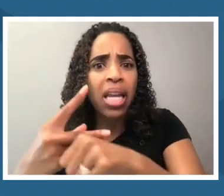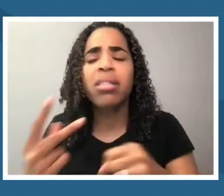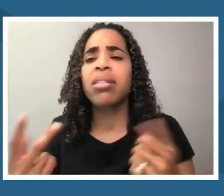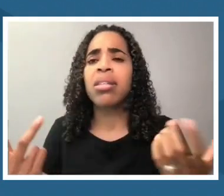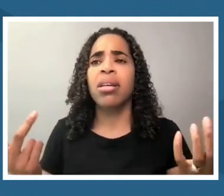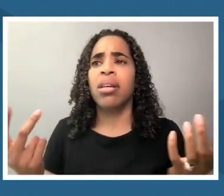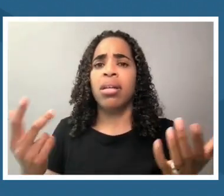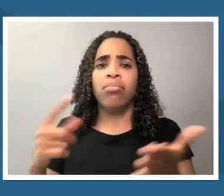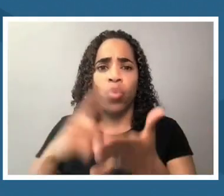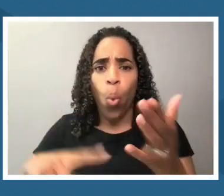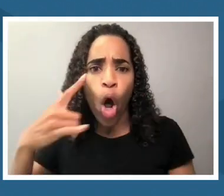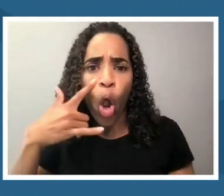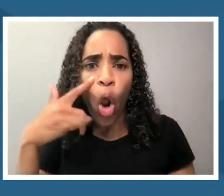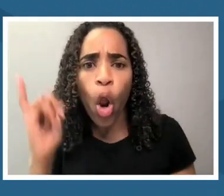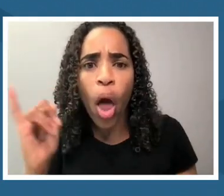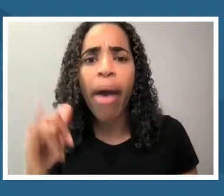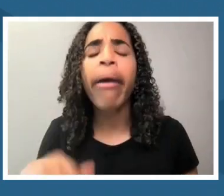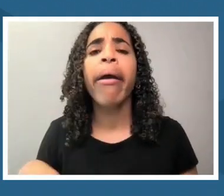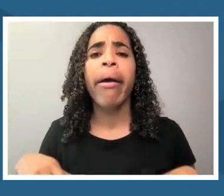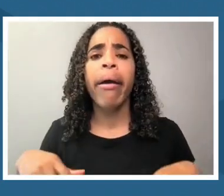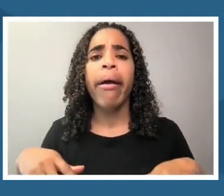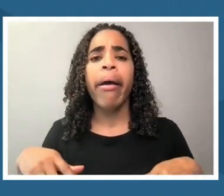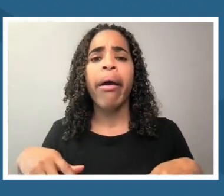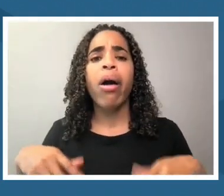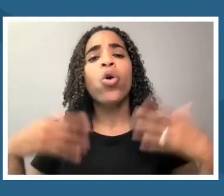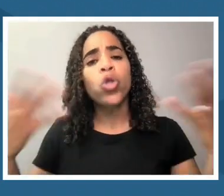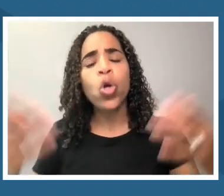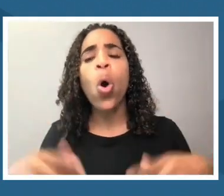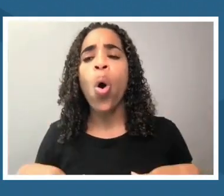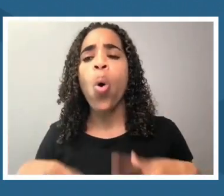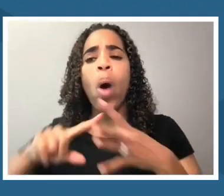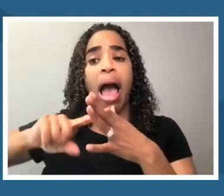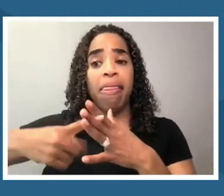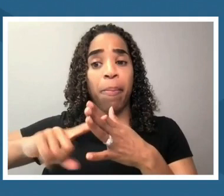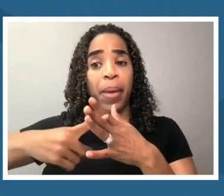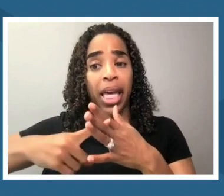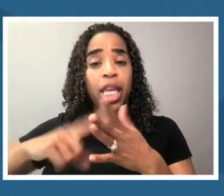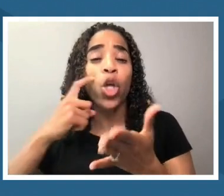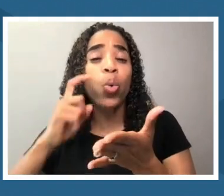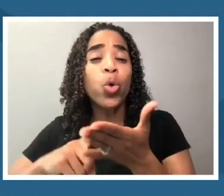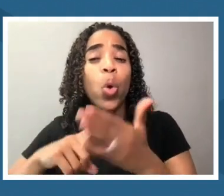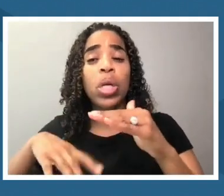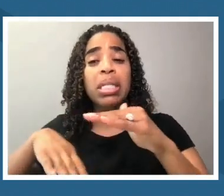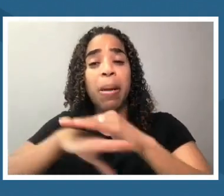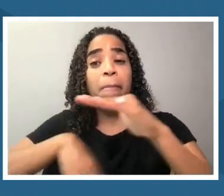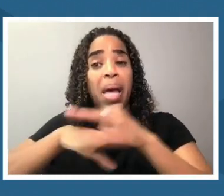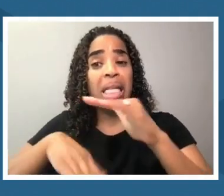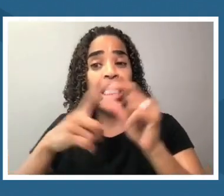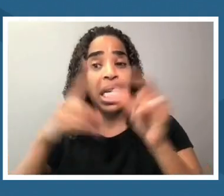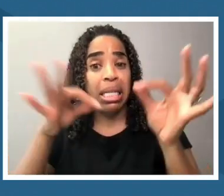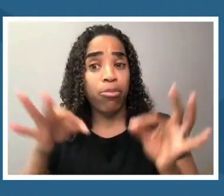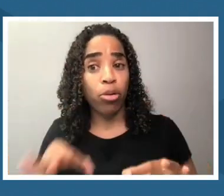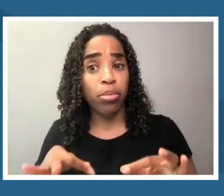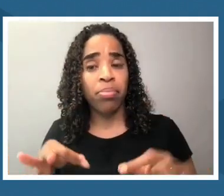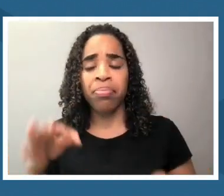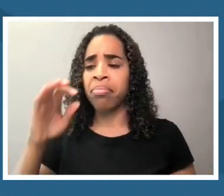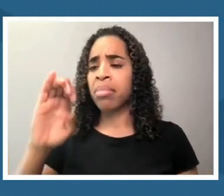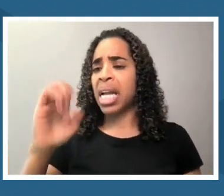and so on uh so yeah at the beginning you will see a little bit of a very basic description of what is an